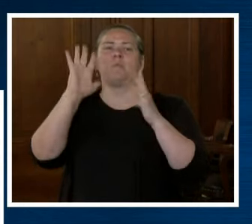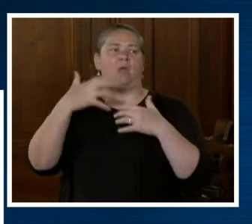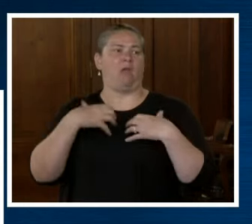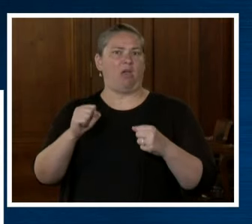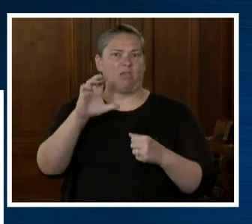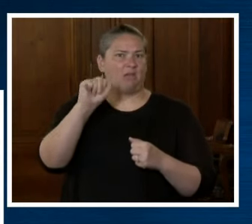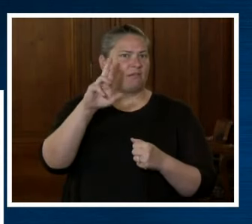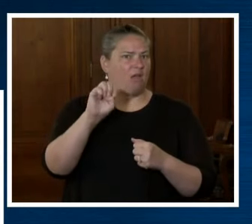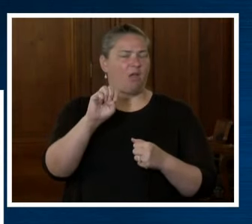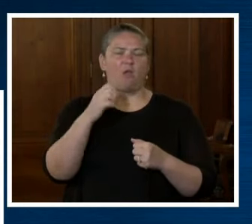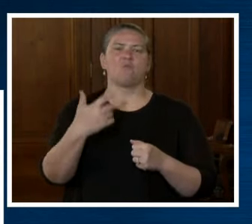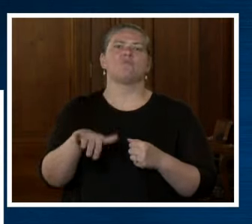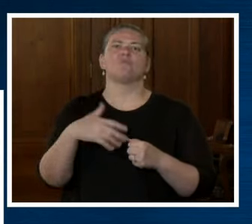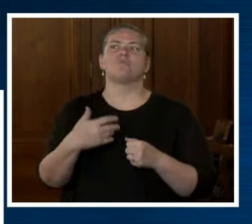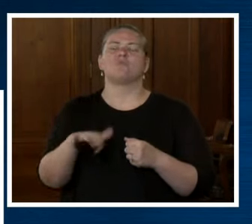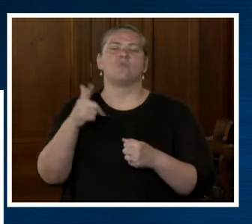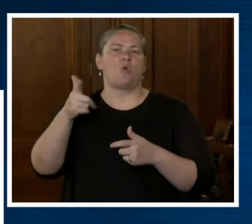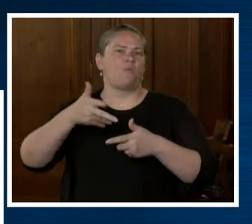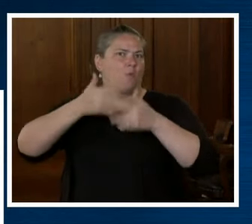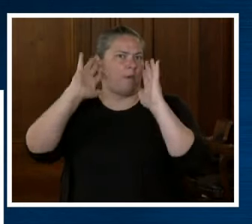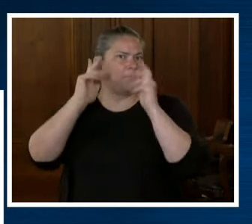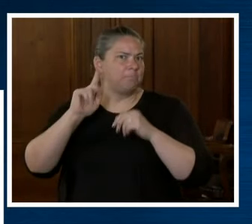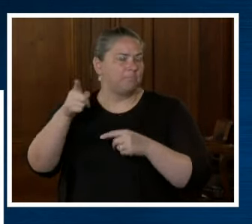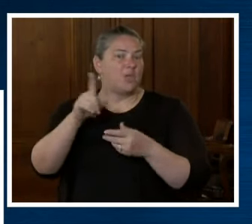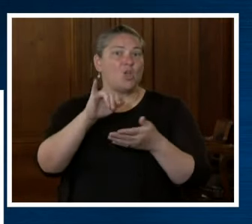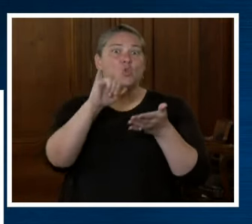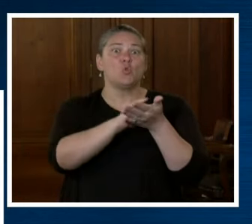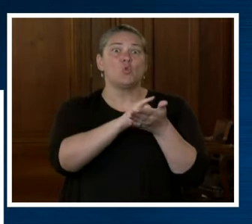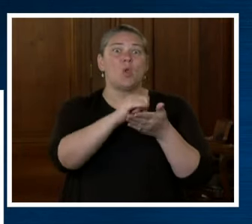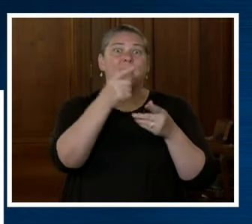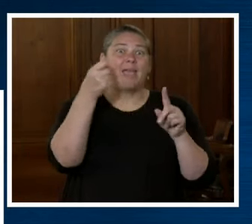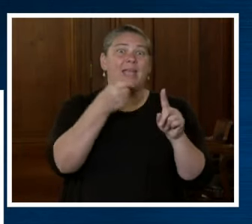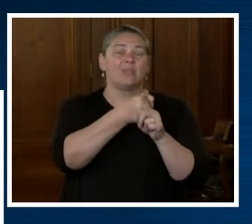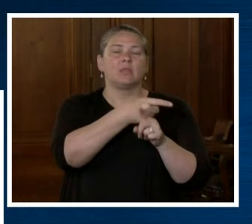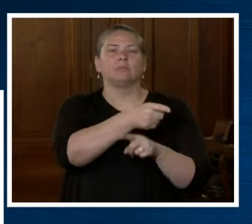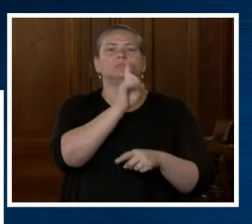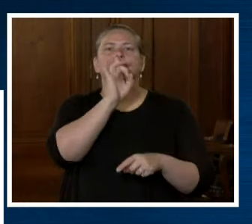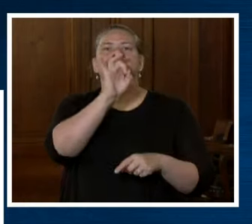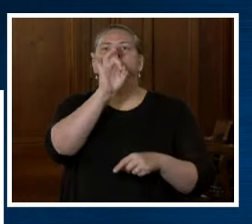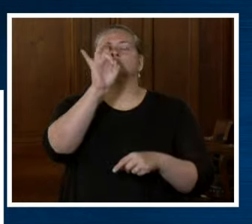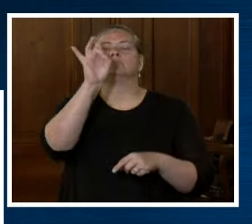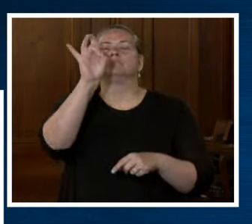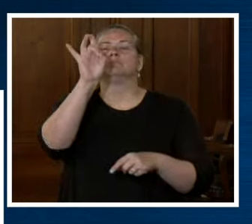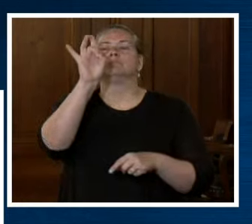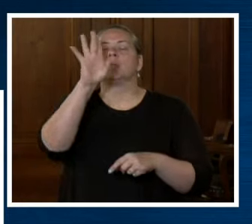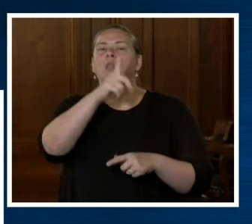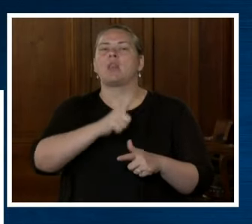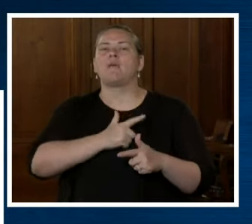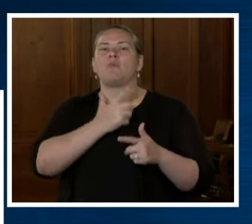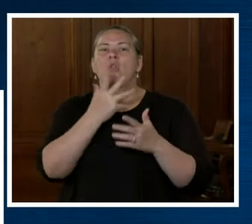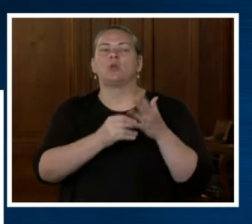POPS OUT HERE. WE ARE NOT JUST BEATING THE NATIONAL AND THE WORLD AVERAGE BUT WE'RE DOING IT WITH A